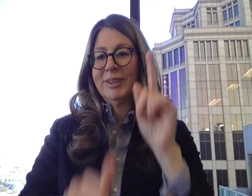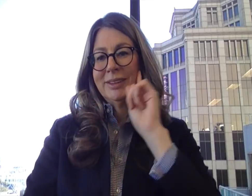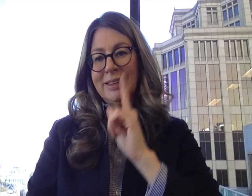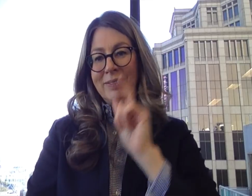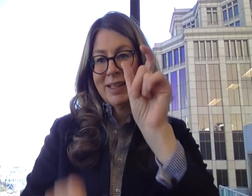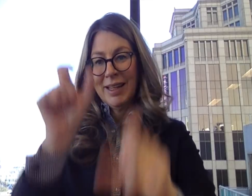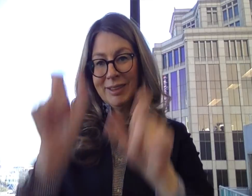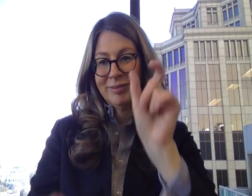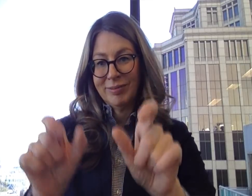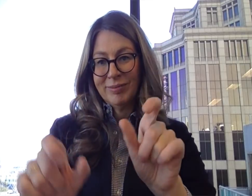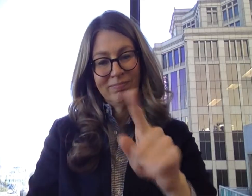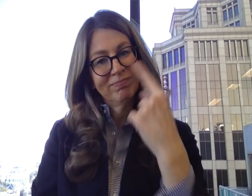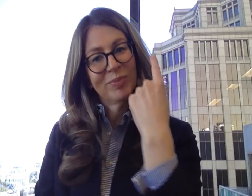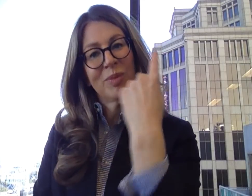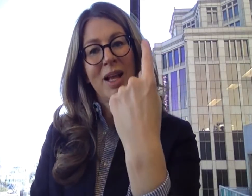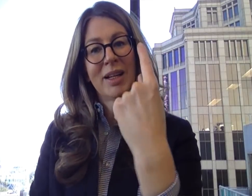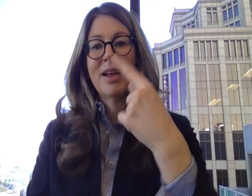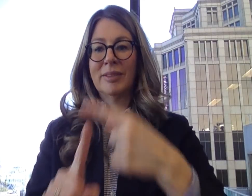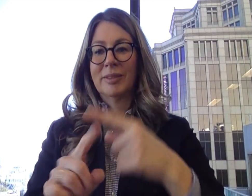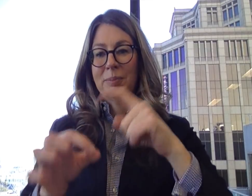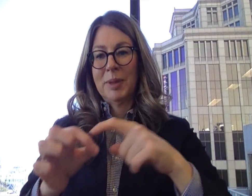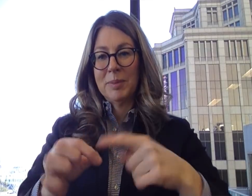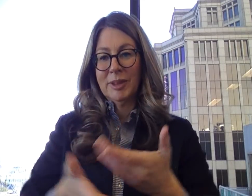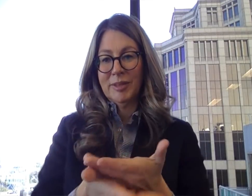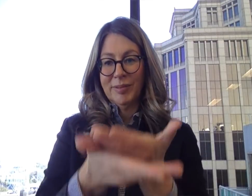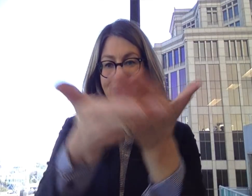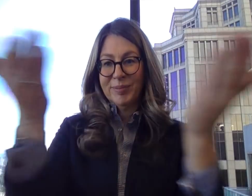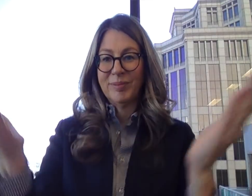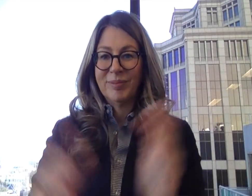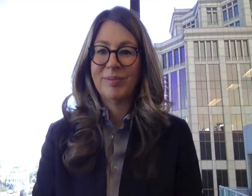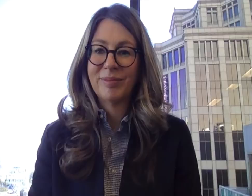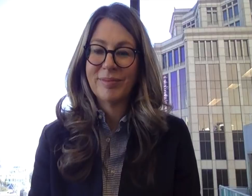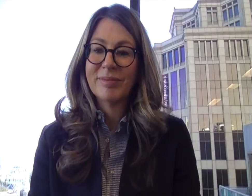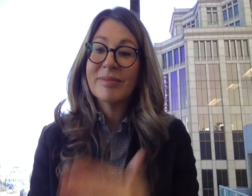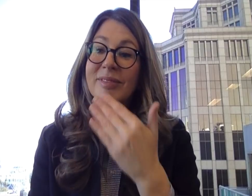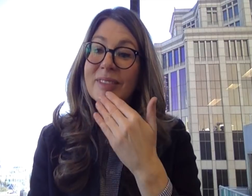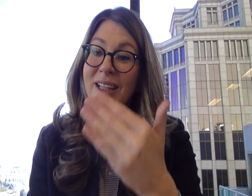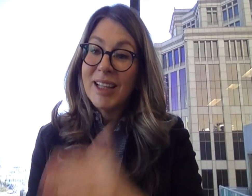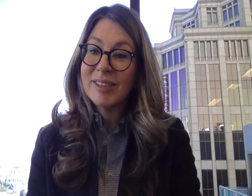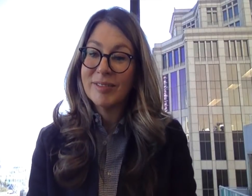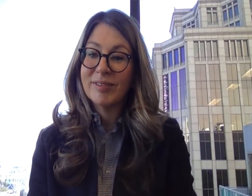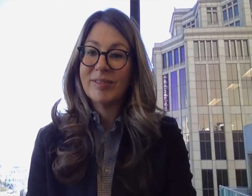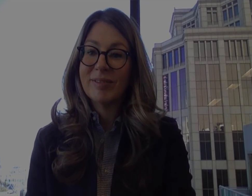at the heart of everything we do. Thank you.